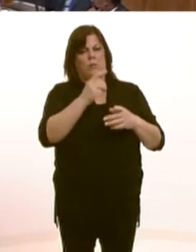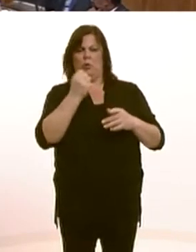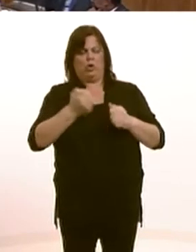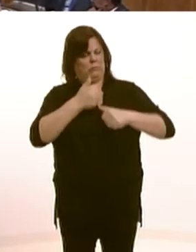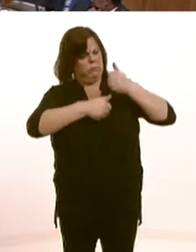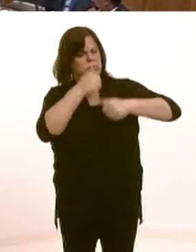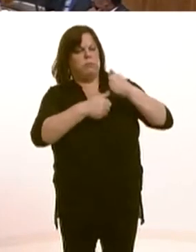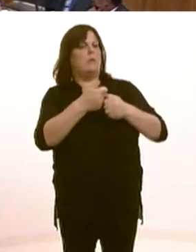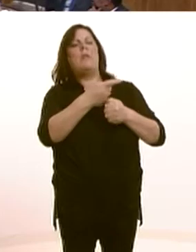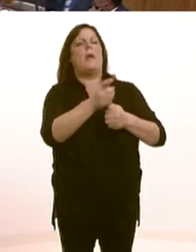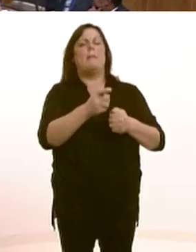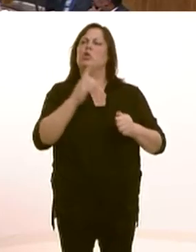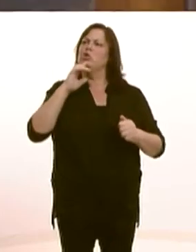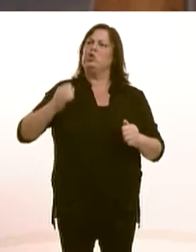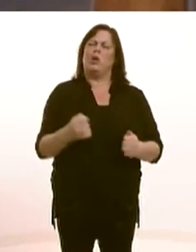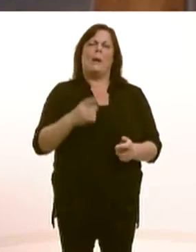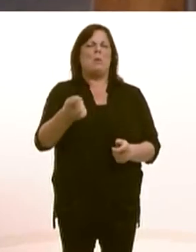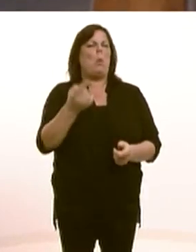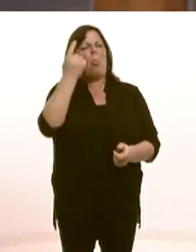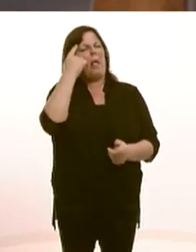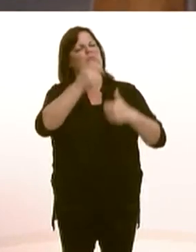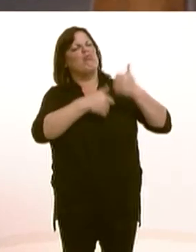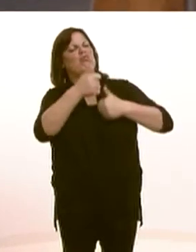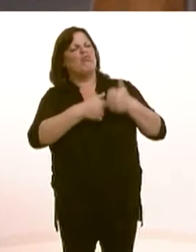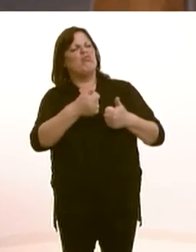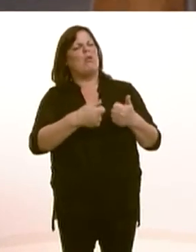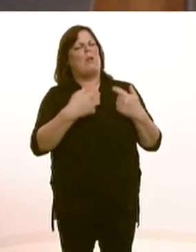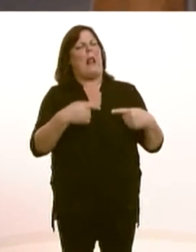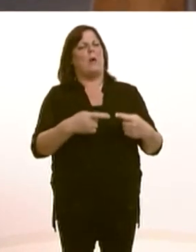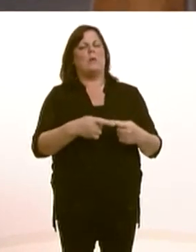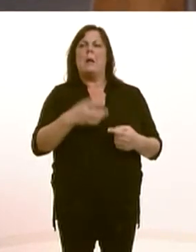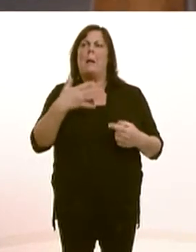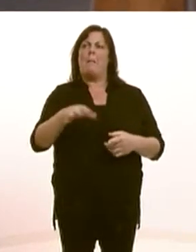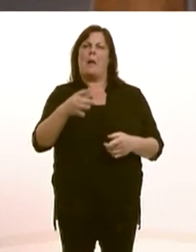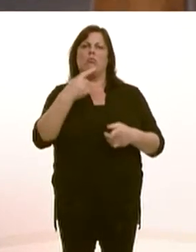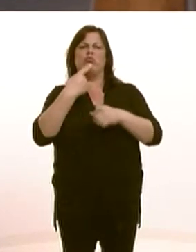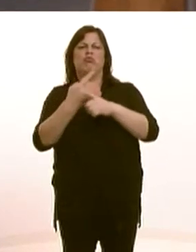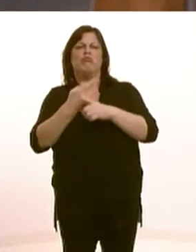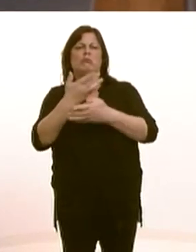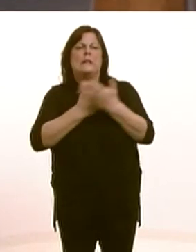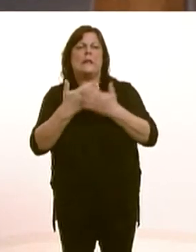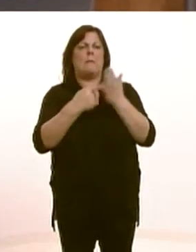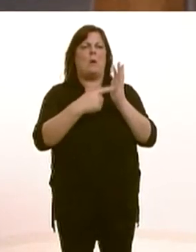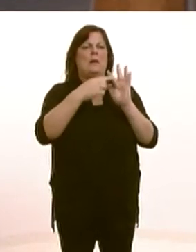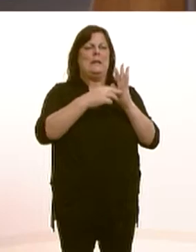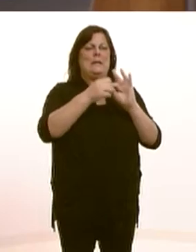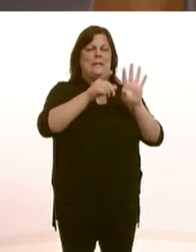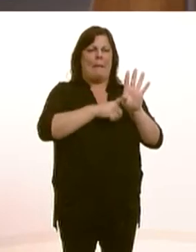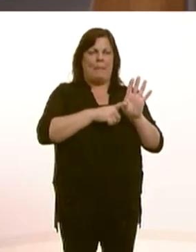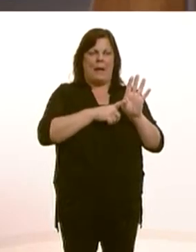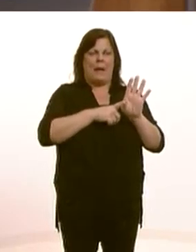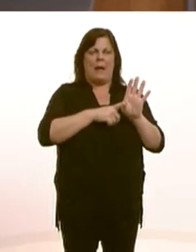It is a shame he has not welcomed it. Carwyn Jones: He asked a question particularly about Tenbyó[Interruption.] He had his chance to welcome it and failed to do so.